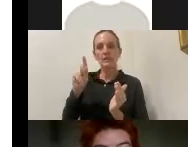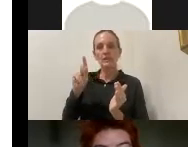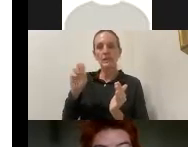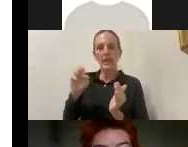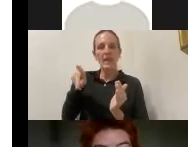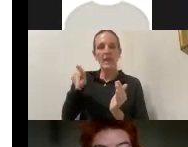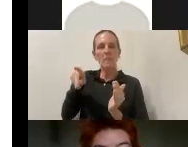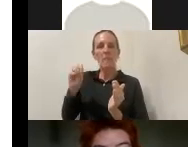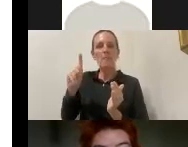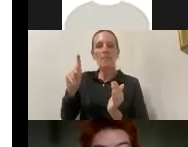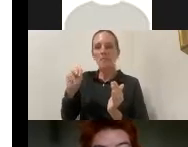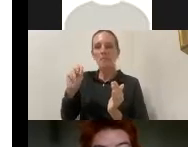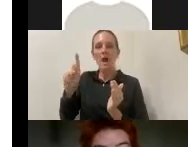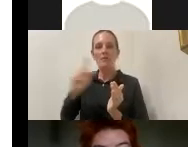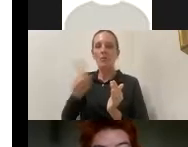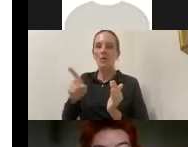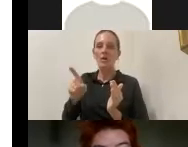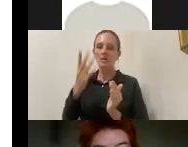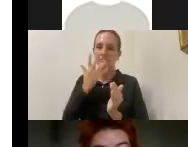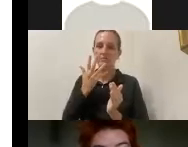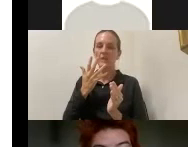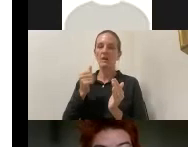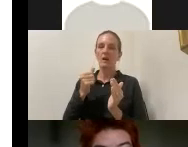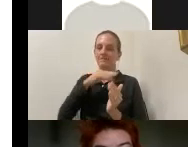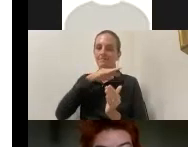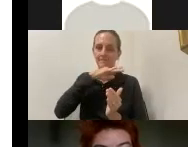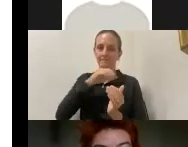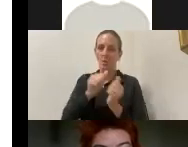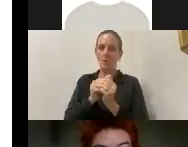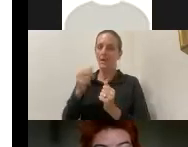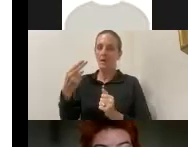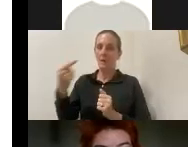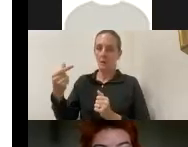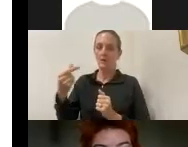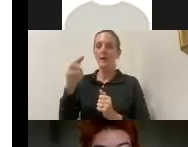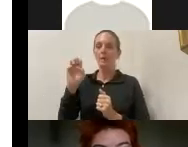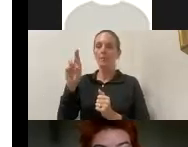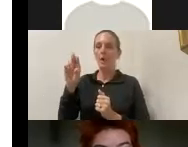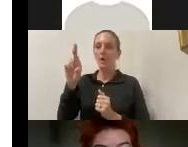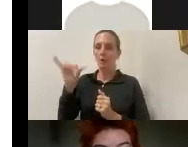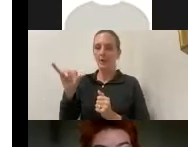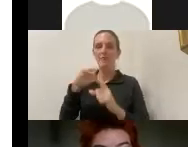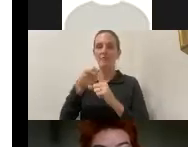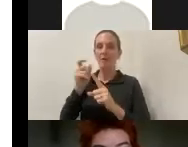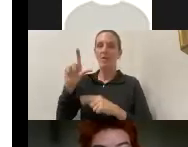have been contaminated by the logging industry with mercury, and this kind of caused a kind